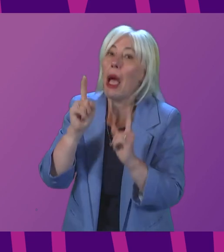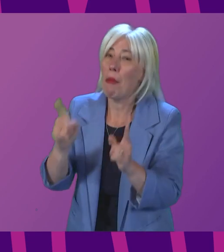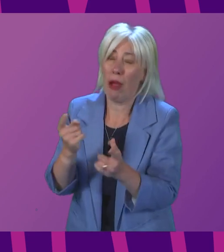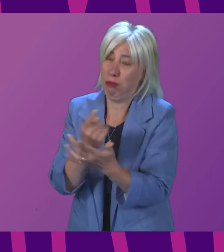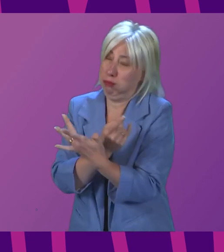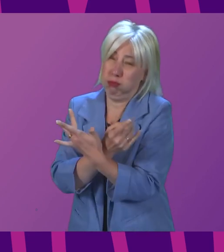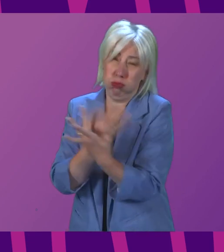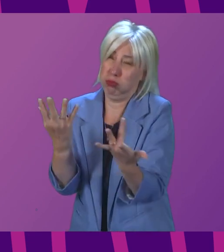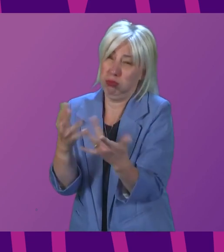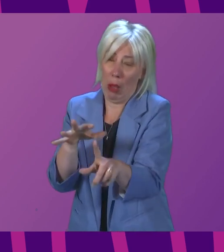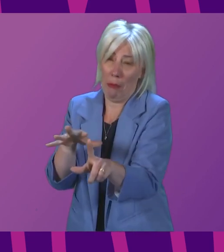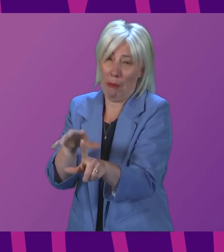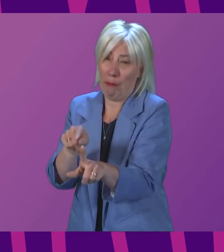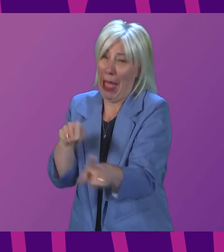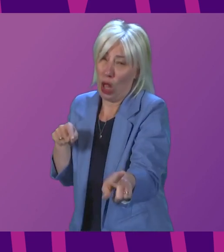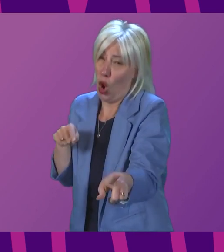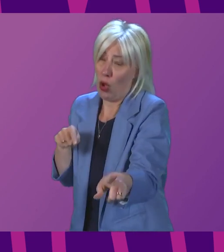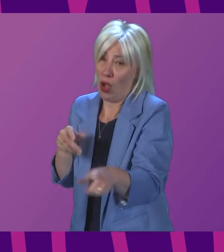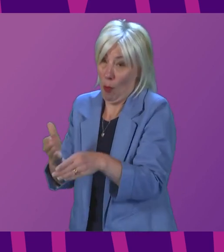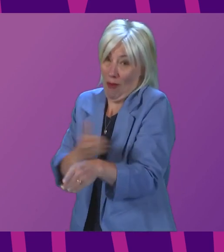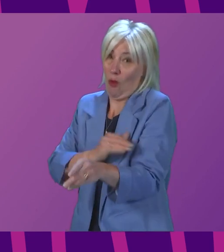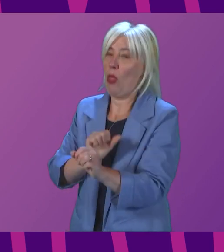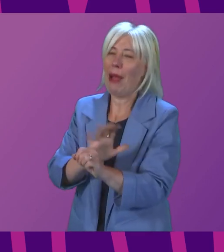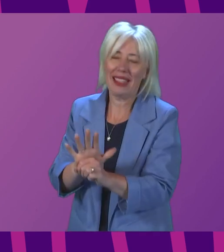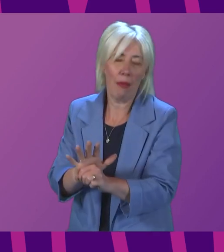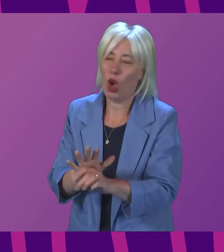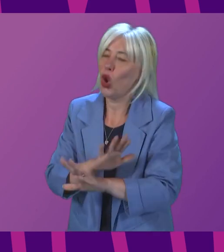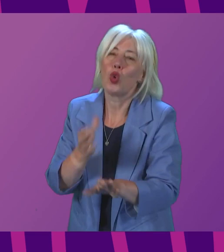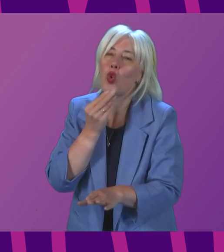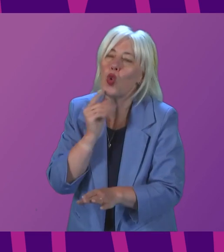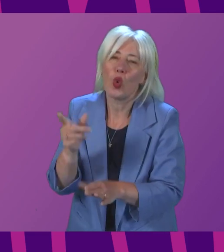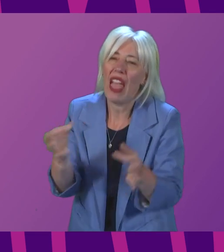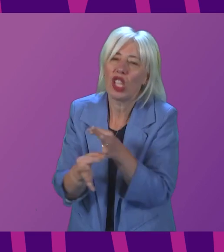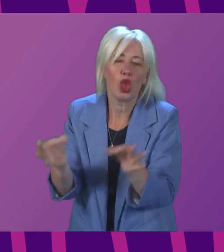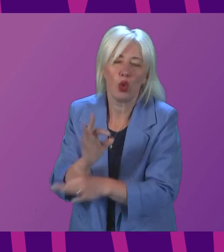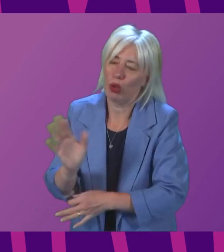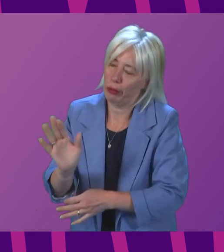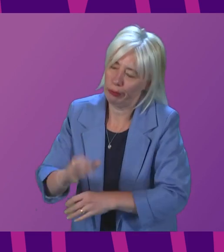in that backlog before the pandemic even started, so it cannot be used as an excuse.